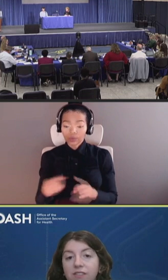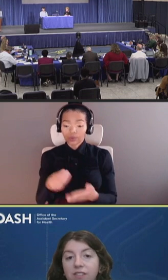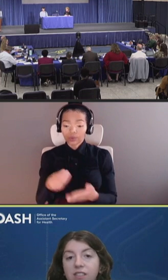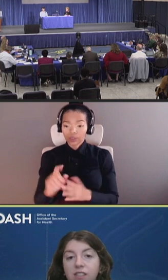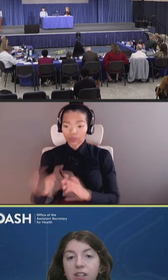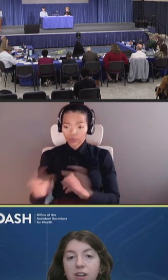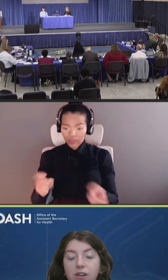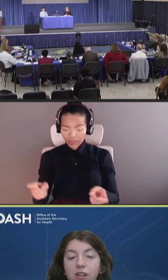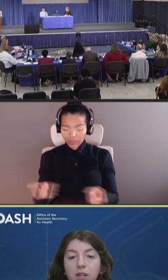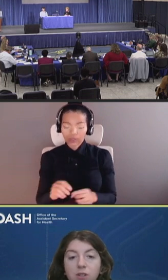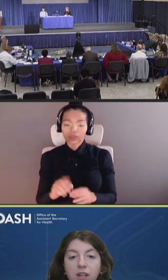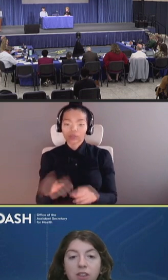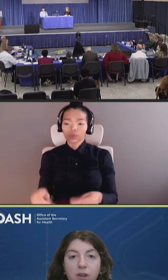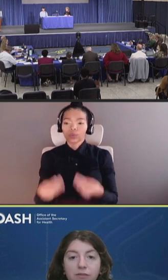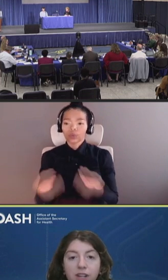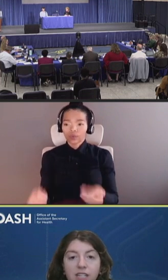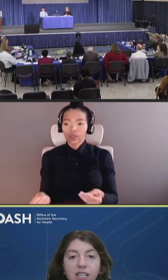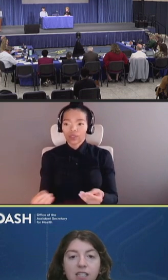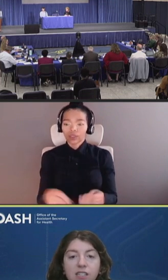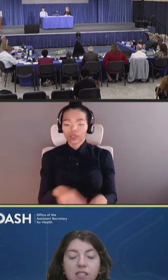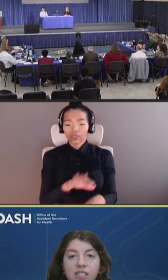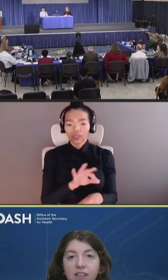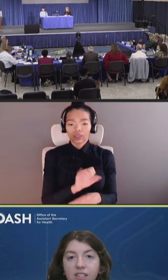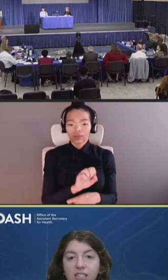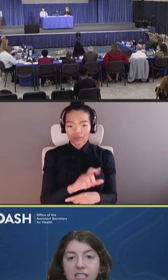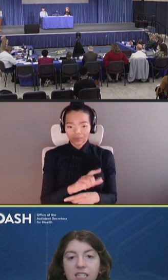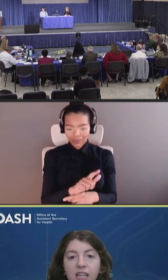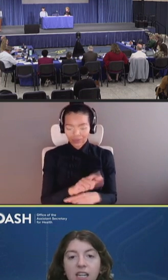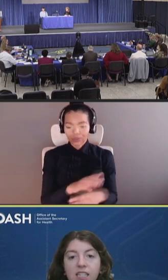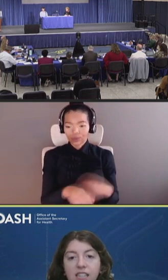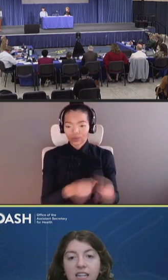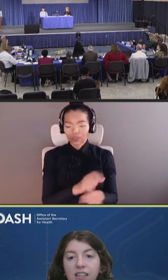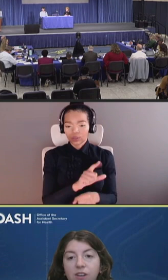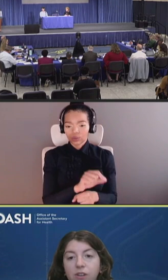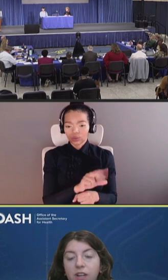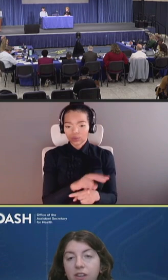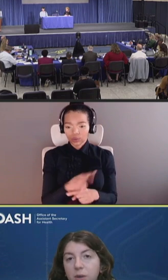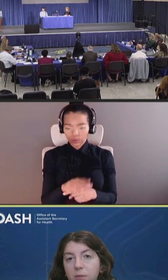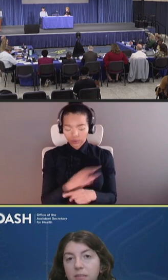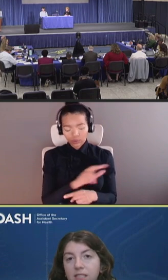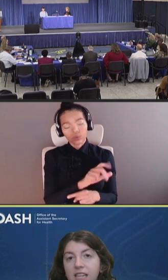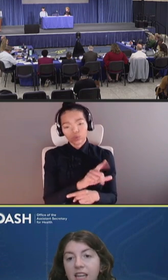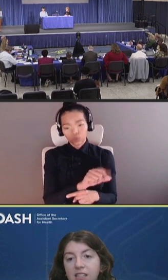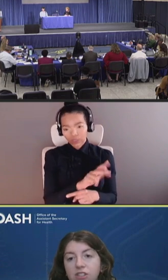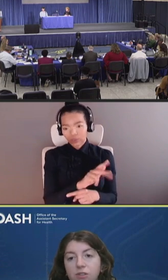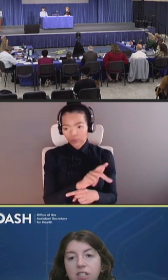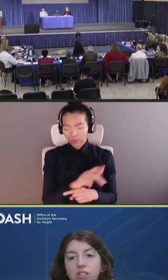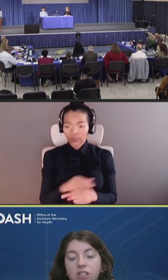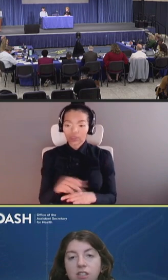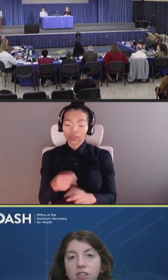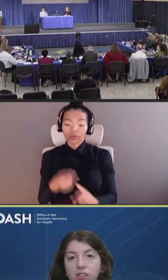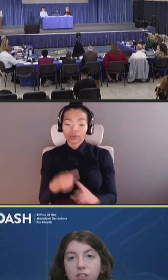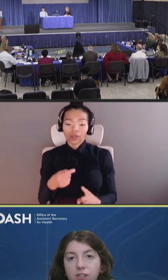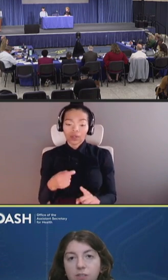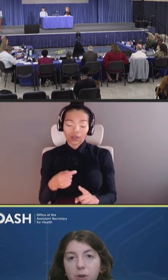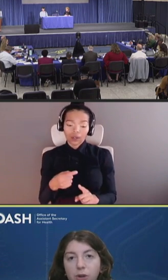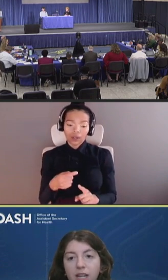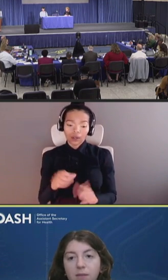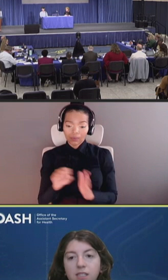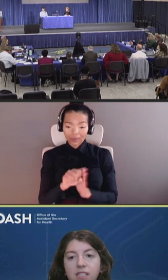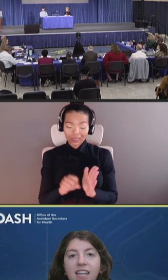fiscal year 2023 funding to 17 state and local health departments and syringe service programs